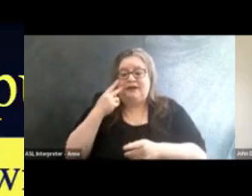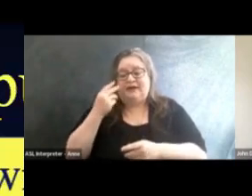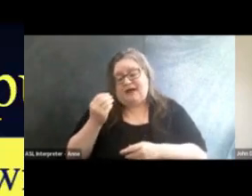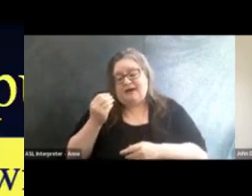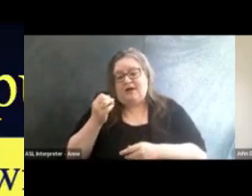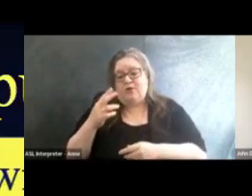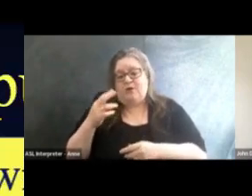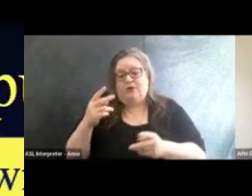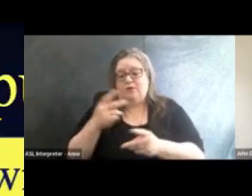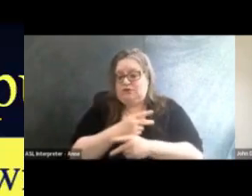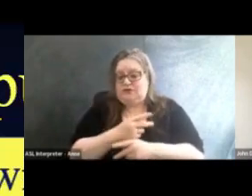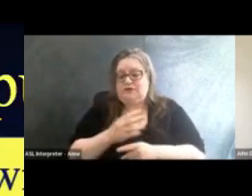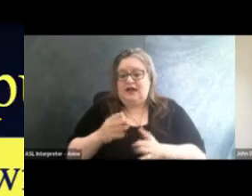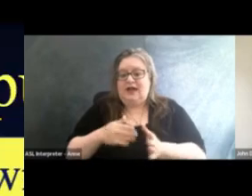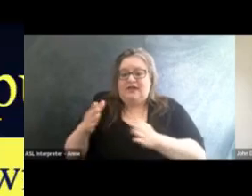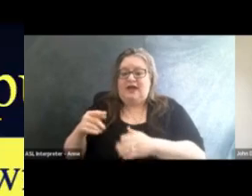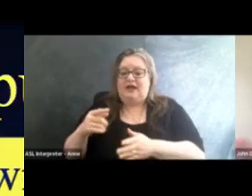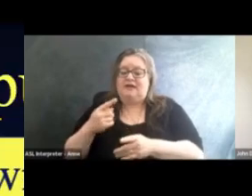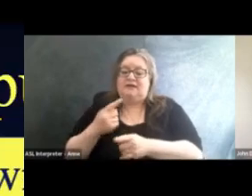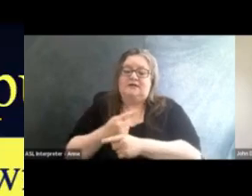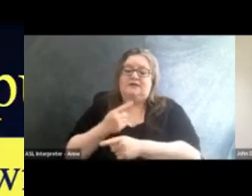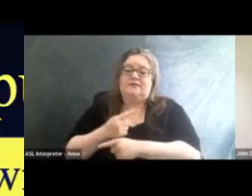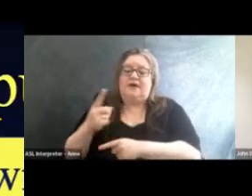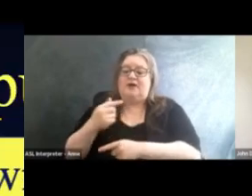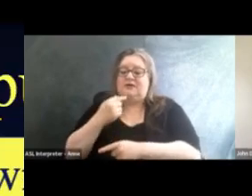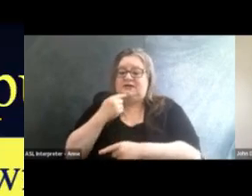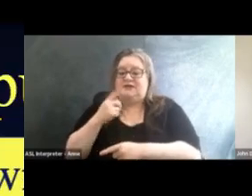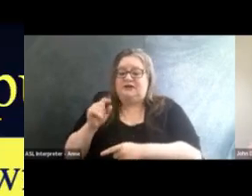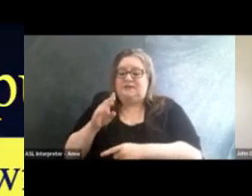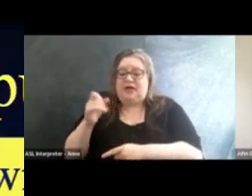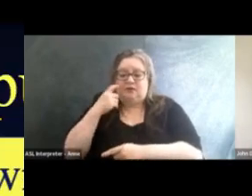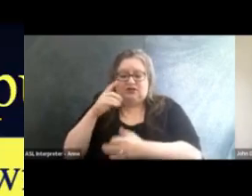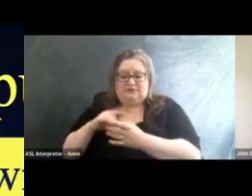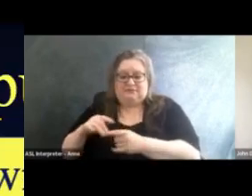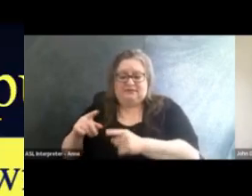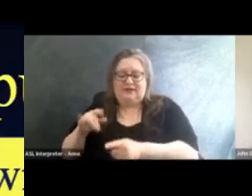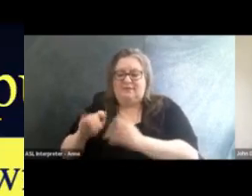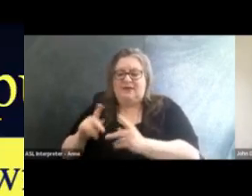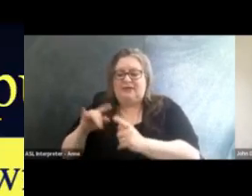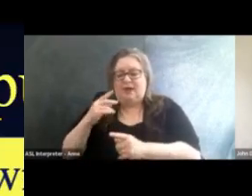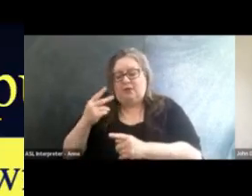worse, and then this modern, severe TBI, as we just looked at, was those who who were knocked out for more than 30